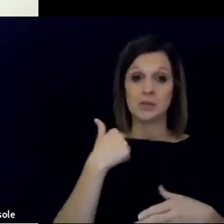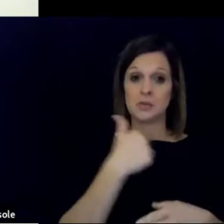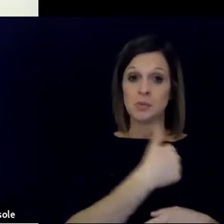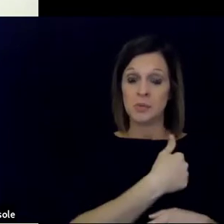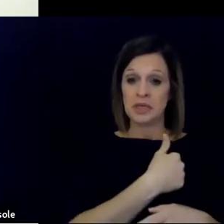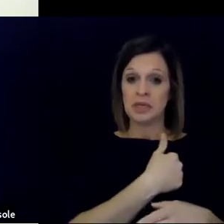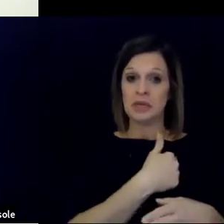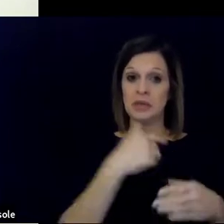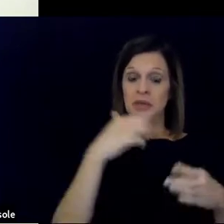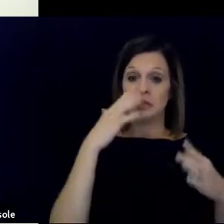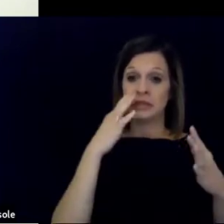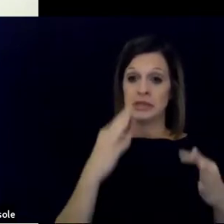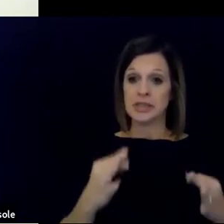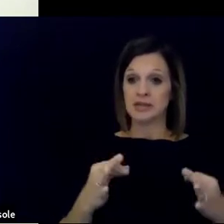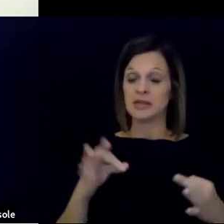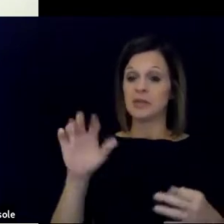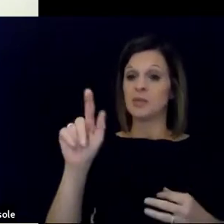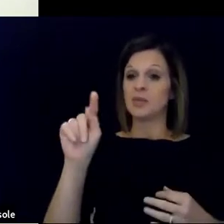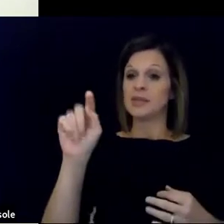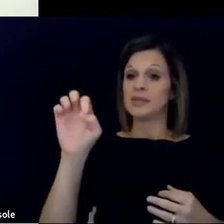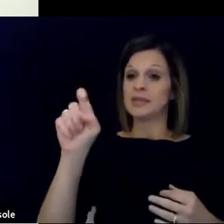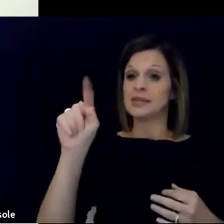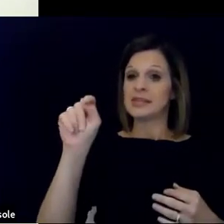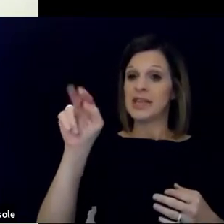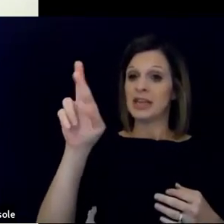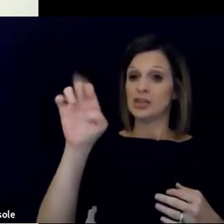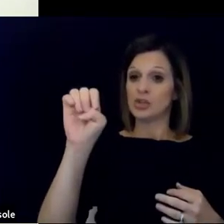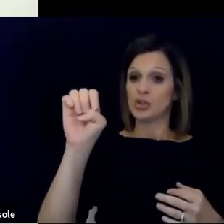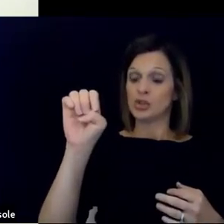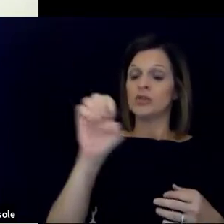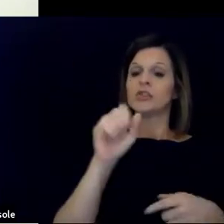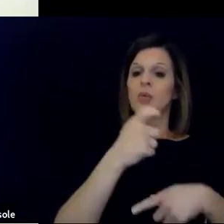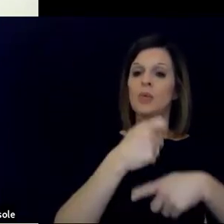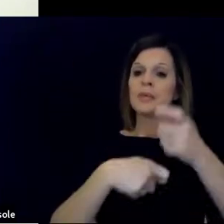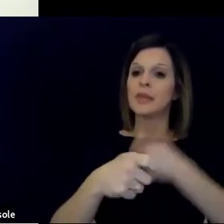And so we went to finger paints, we went to shaving cream,